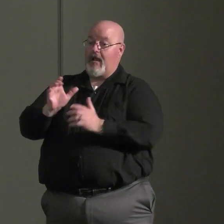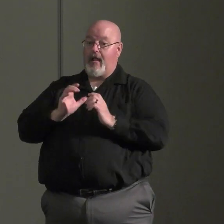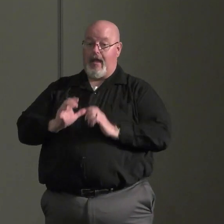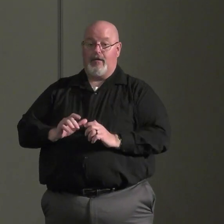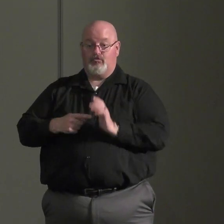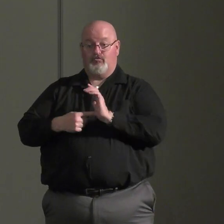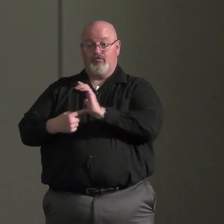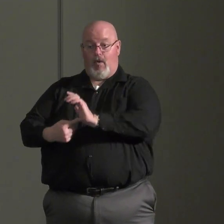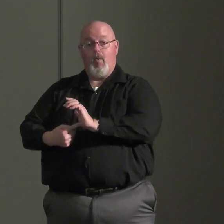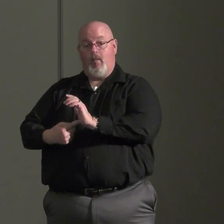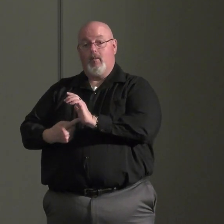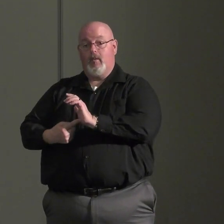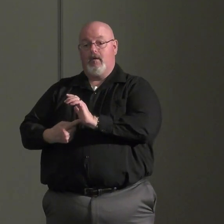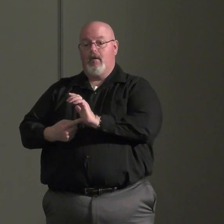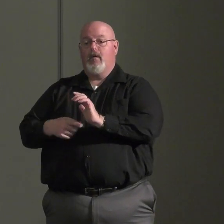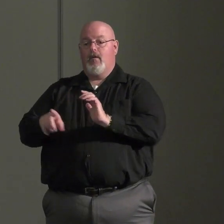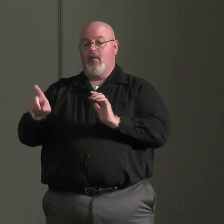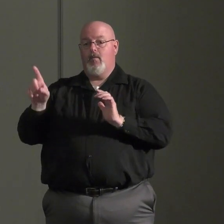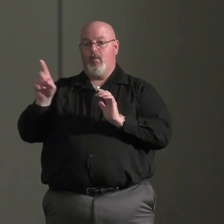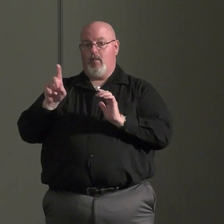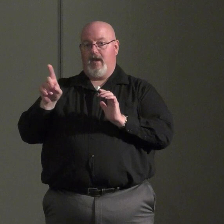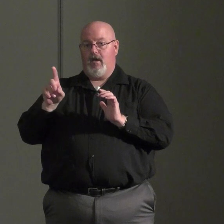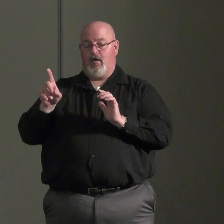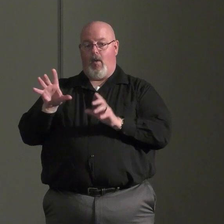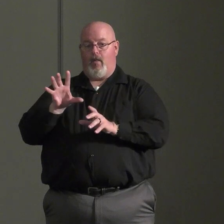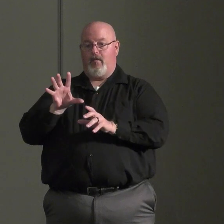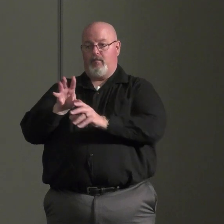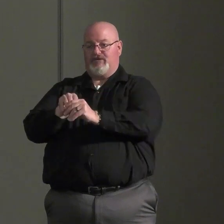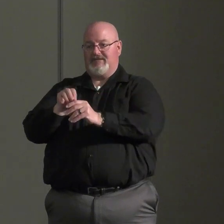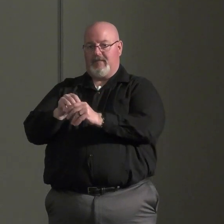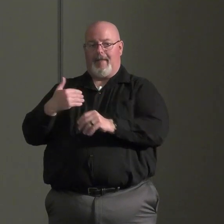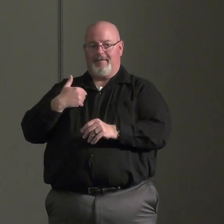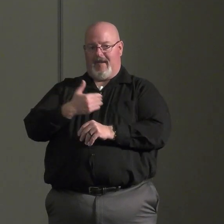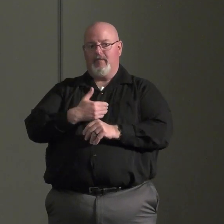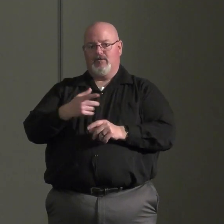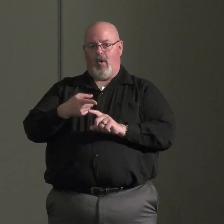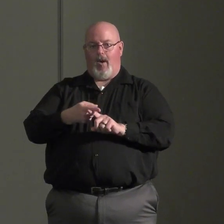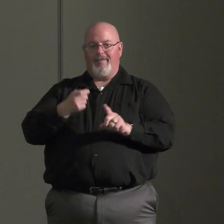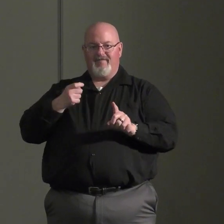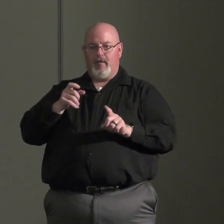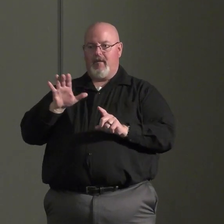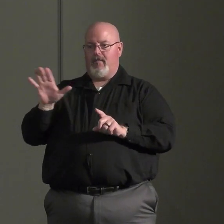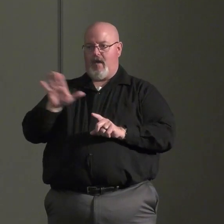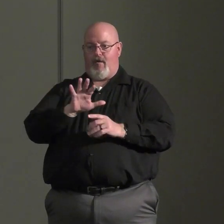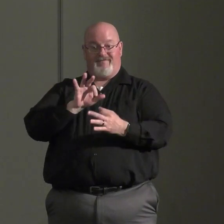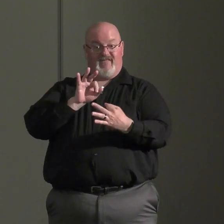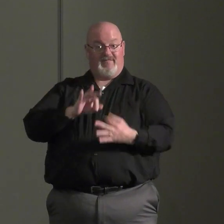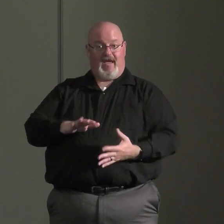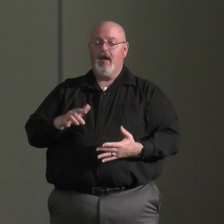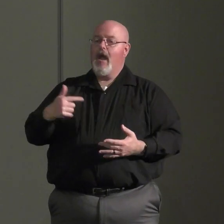them kind of where our participants and members are coming from with their feedback. I'm not the